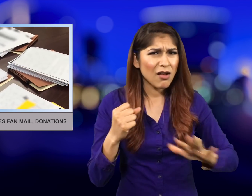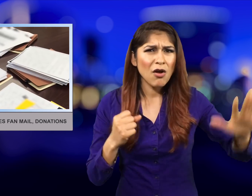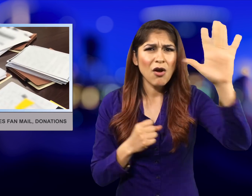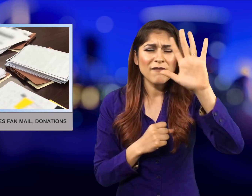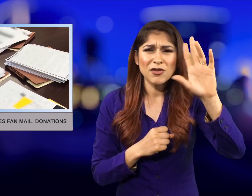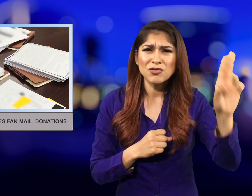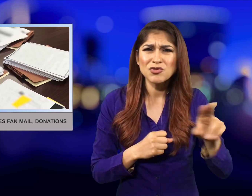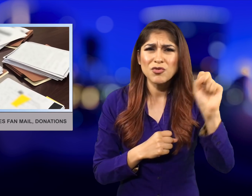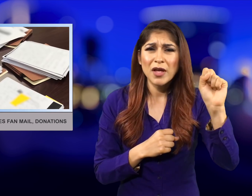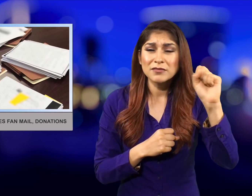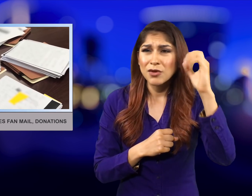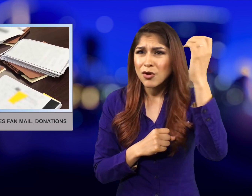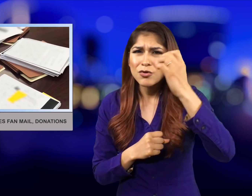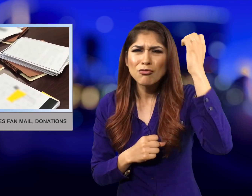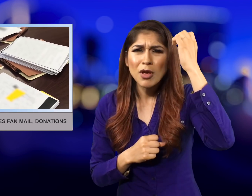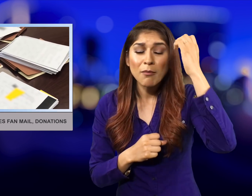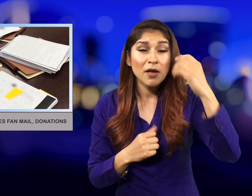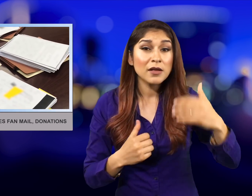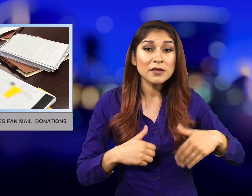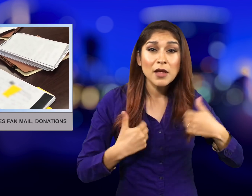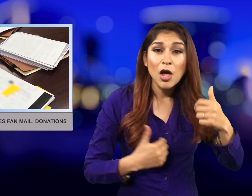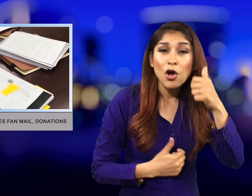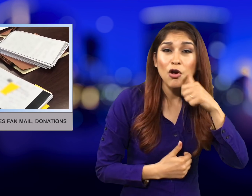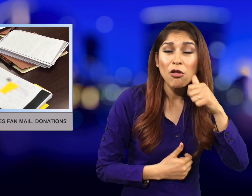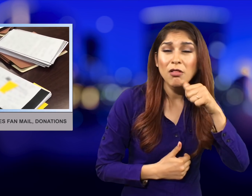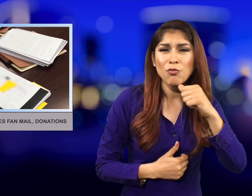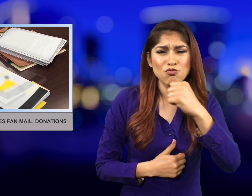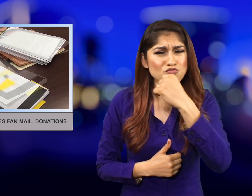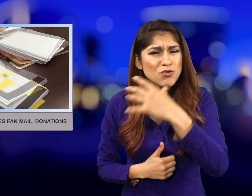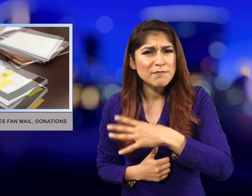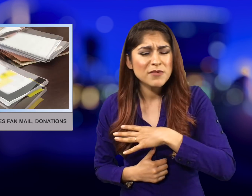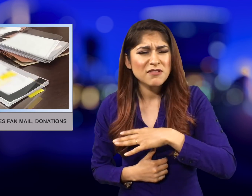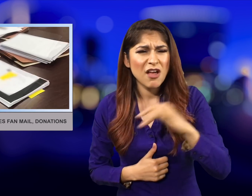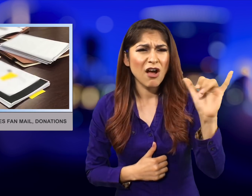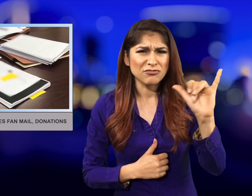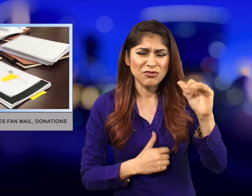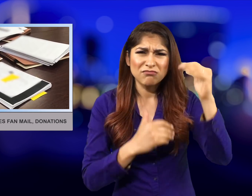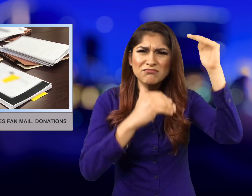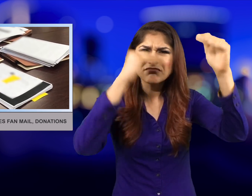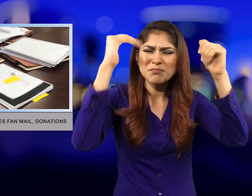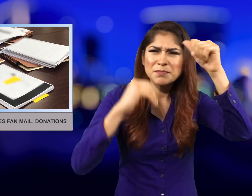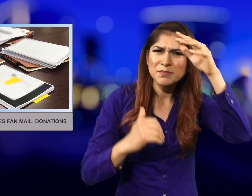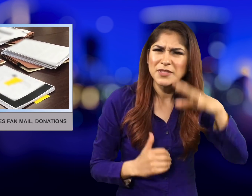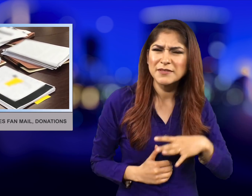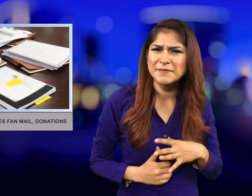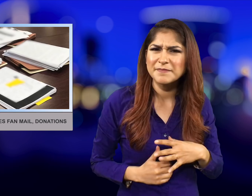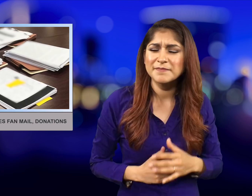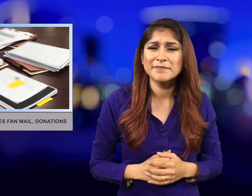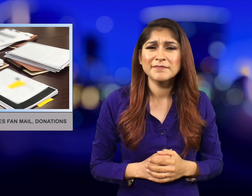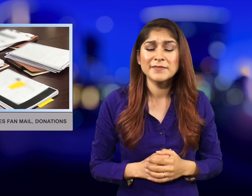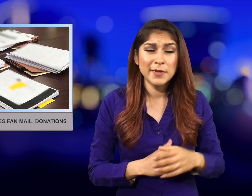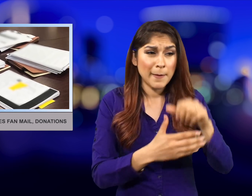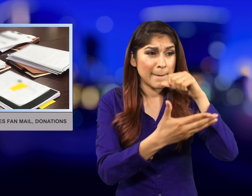Hundreds of letters are coming in from all over the US and Europe from young girls, women and even grown men.